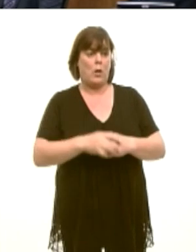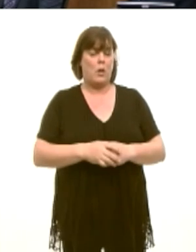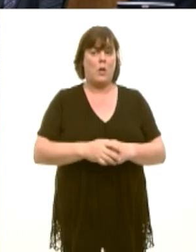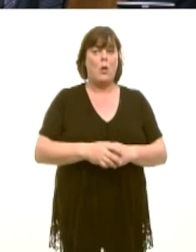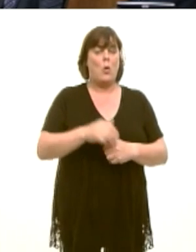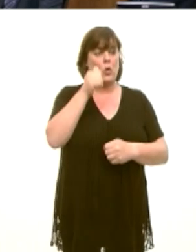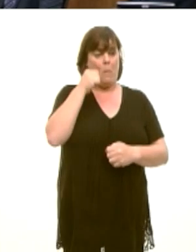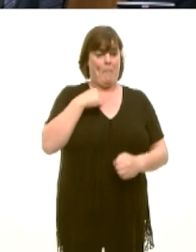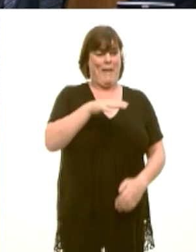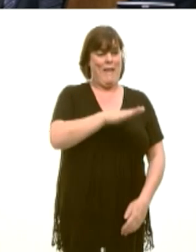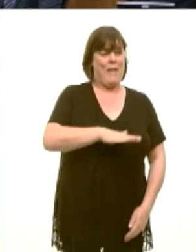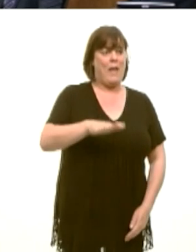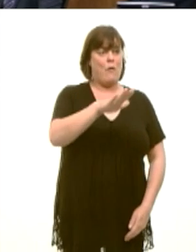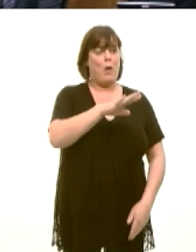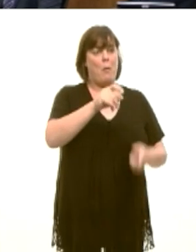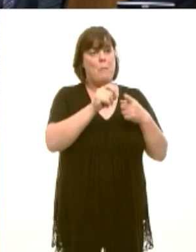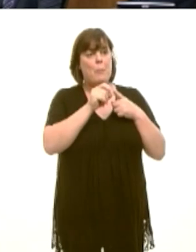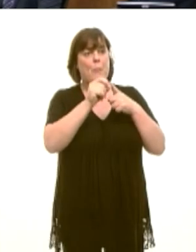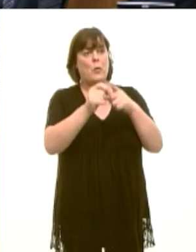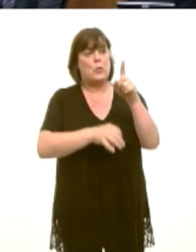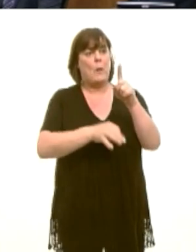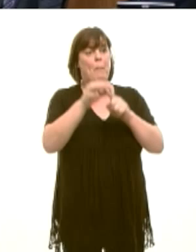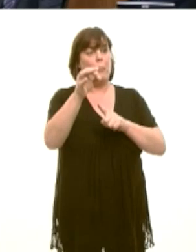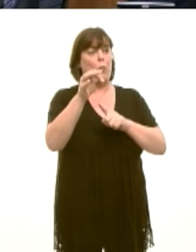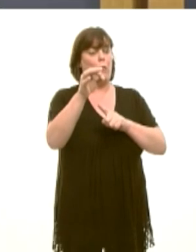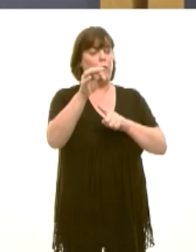in my constituency have been warmly welcomed by both parents and local residents. Will